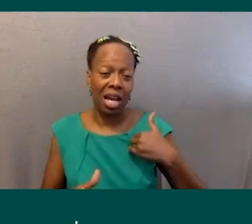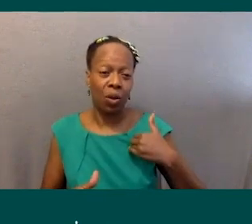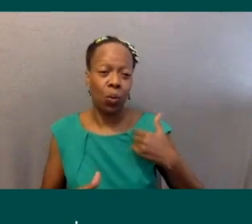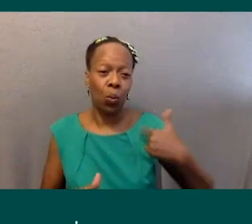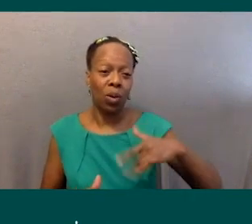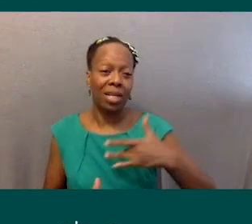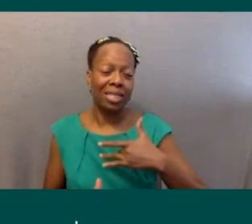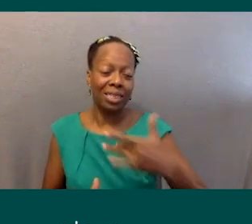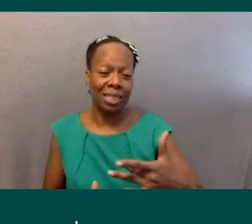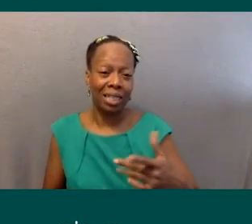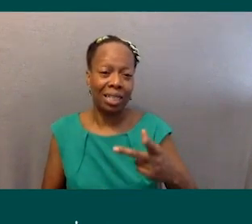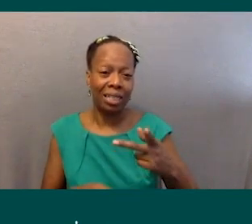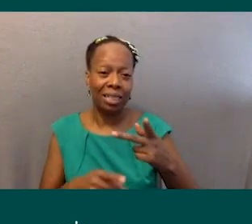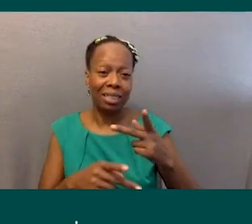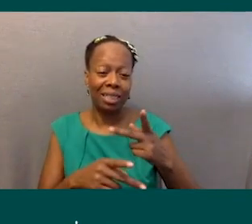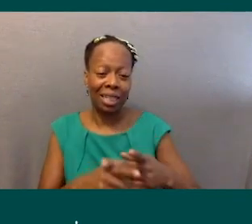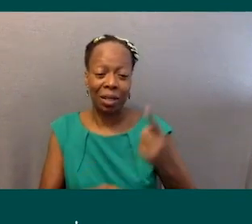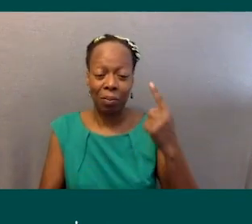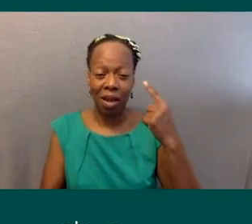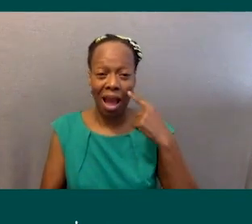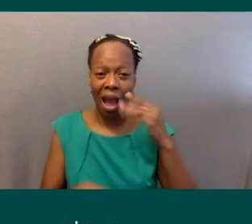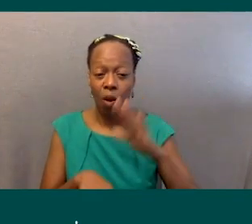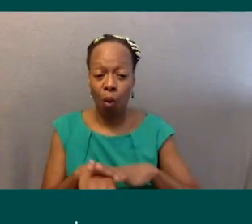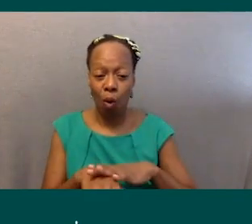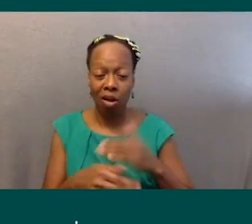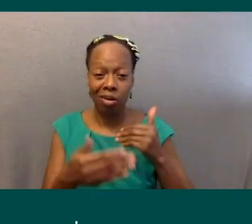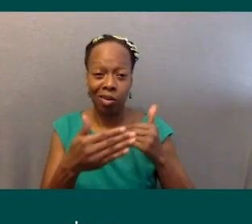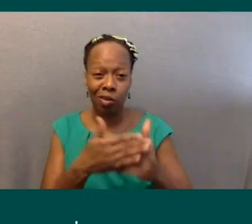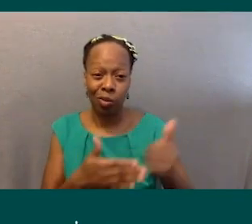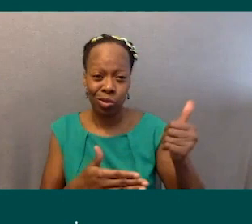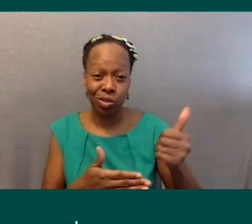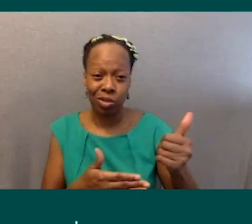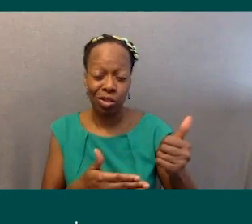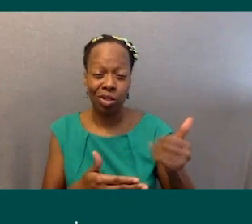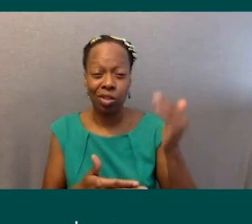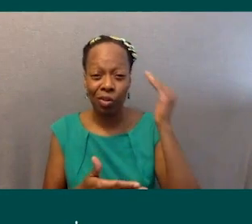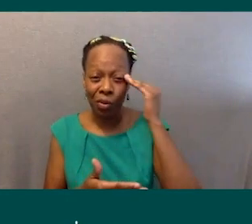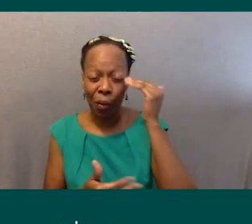So I tend to wanna see them every six months or so,